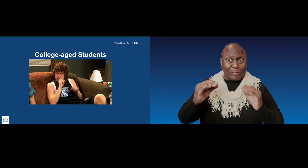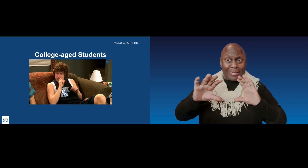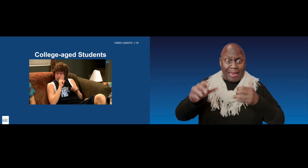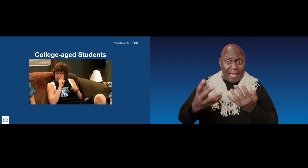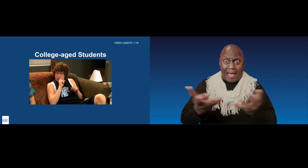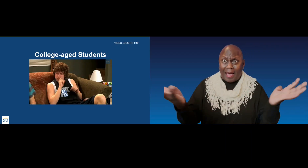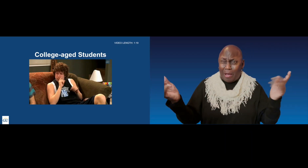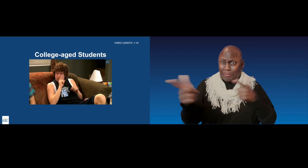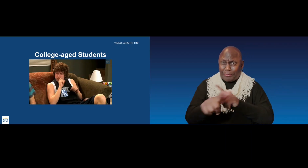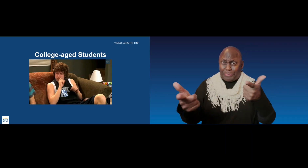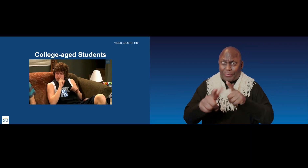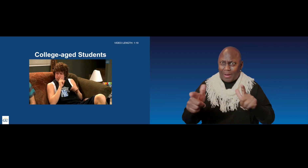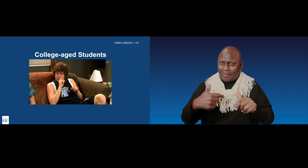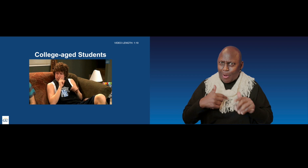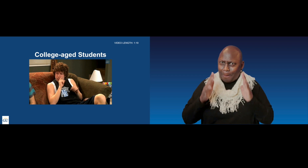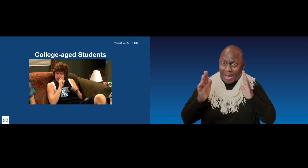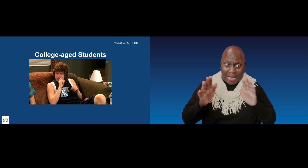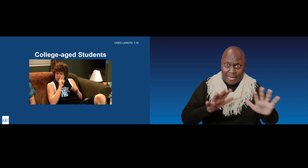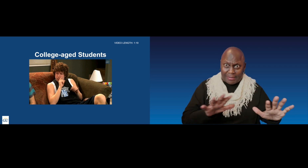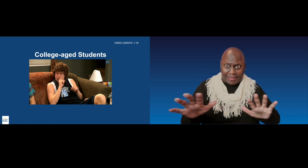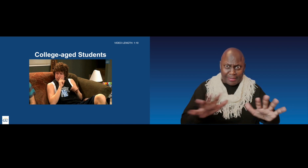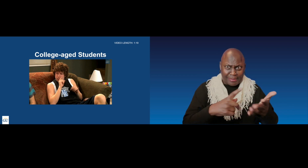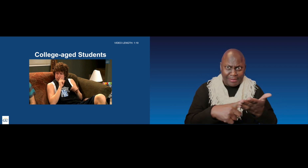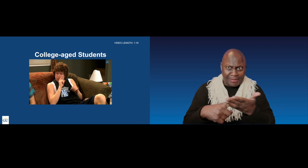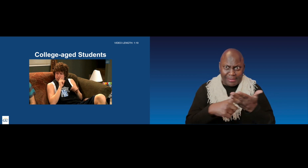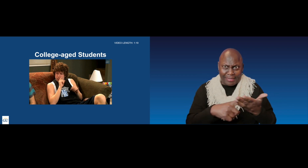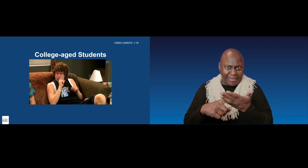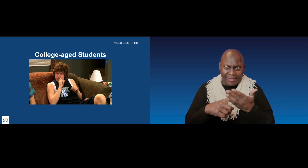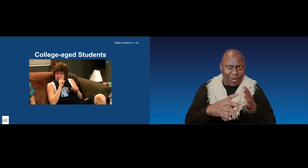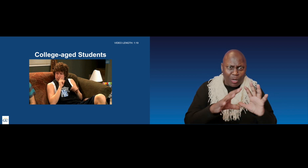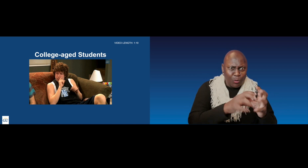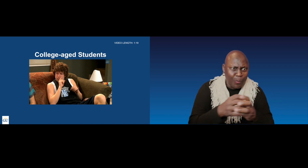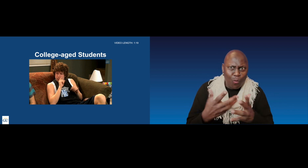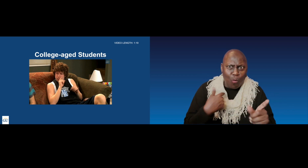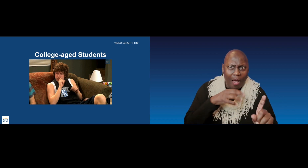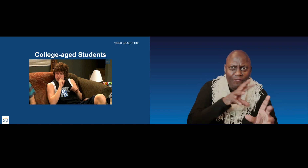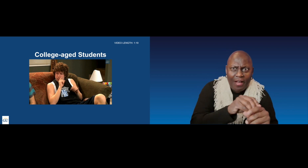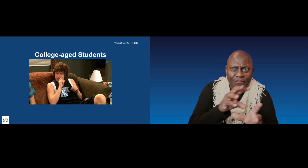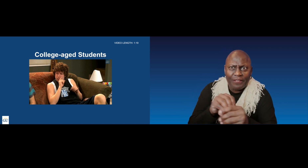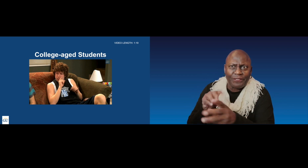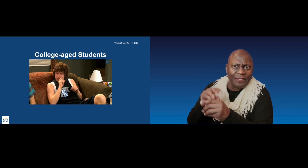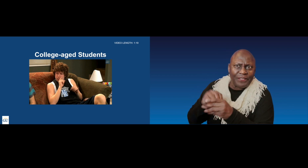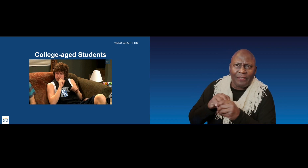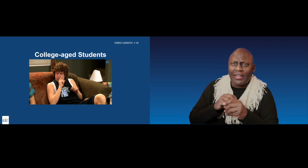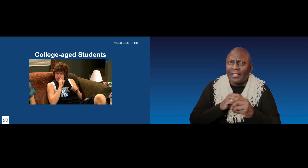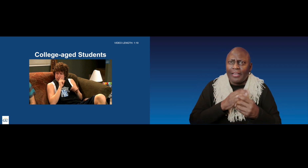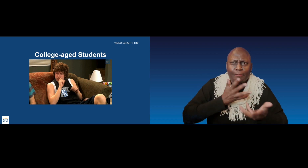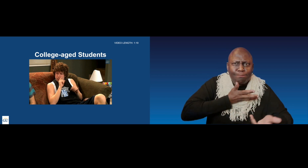Whenever I teach, I have to pay close attention to the discussion taking place and interact with them.